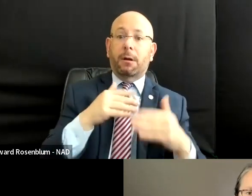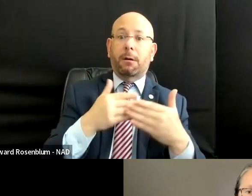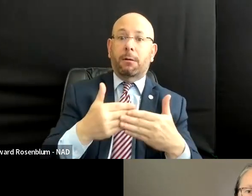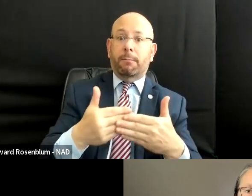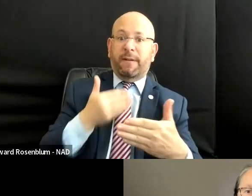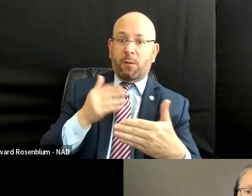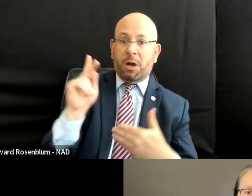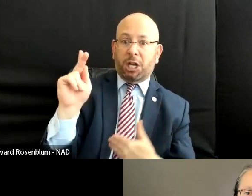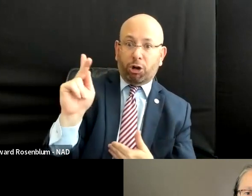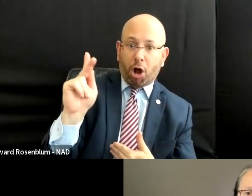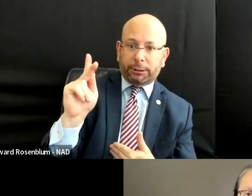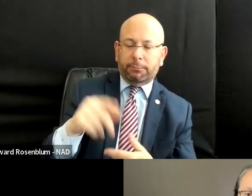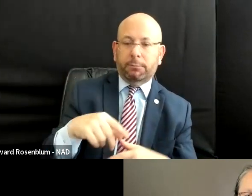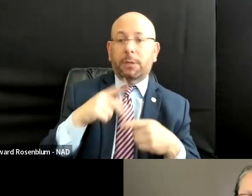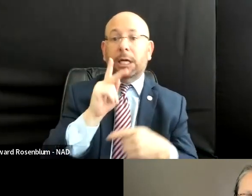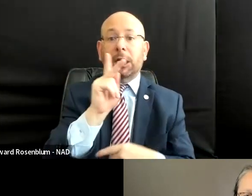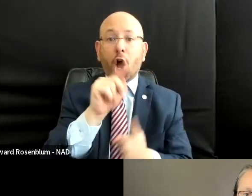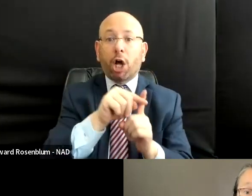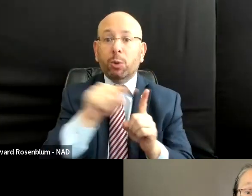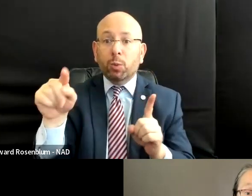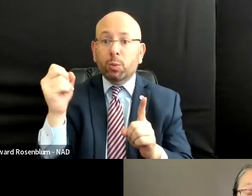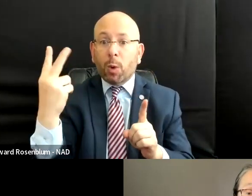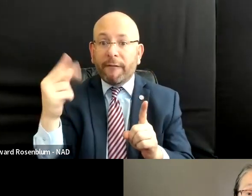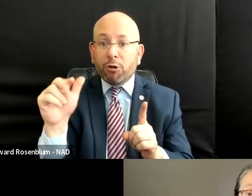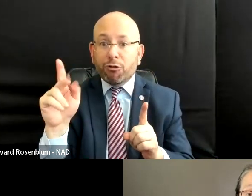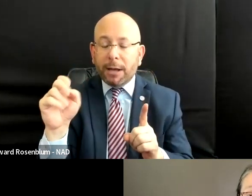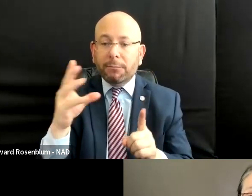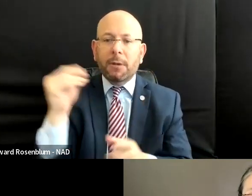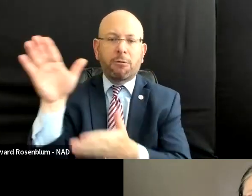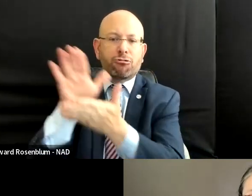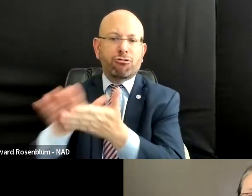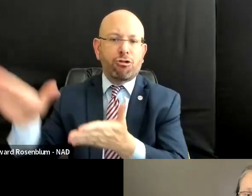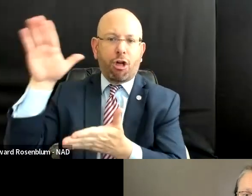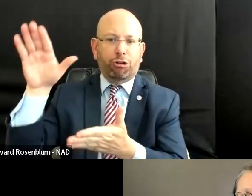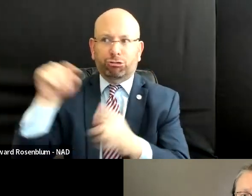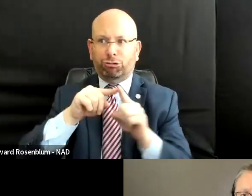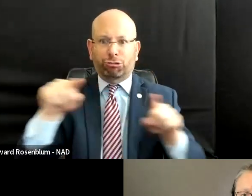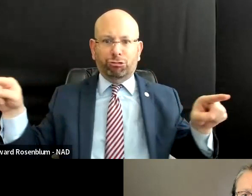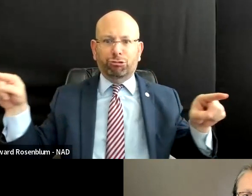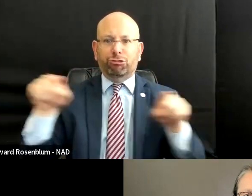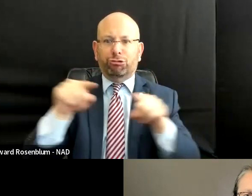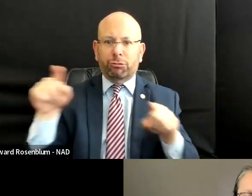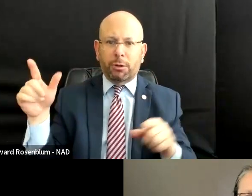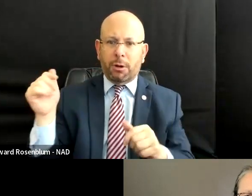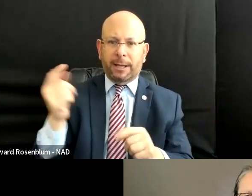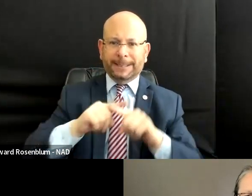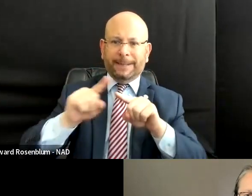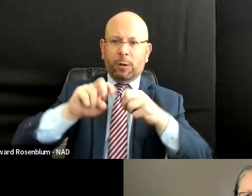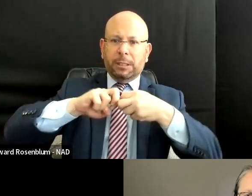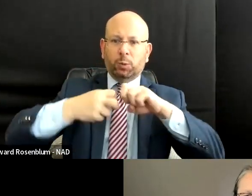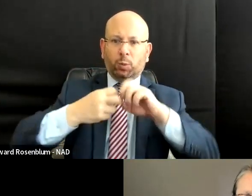they work to change the federal government when it comes